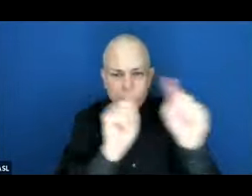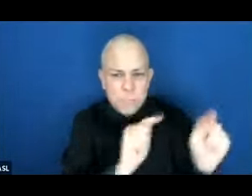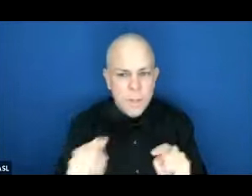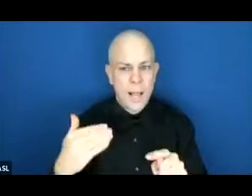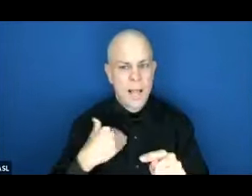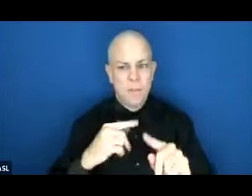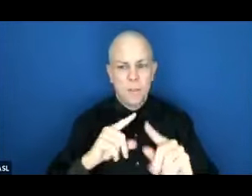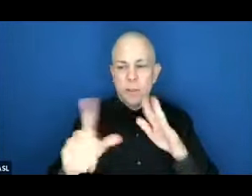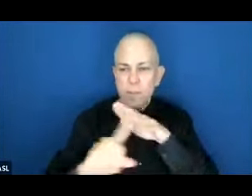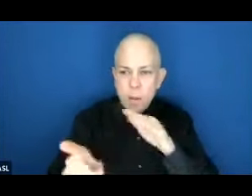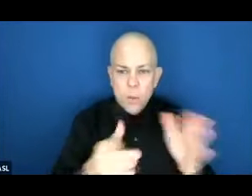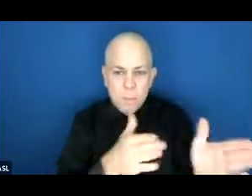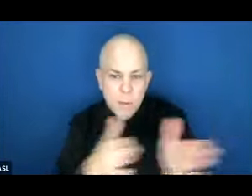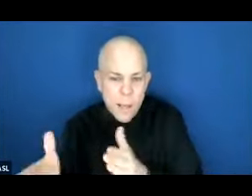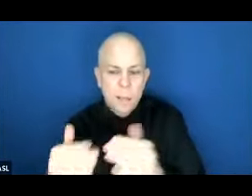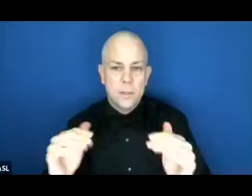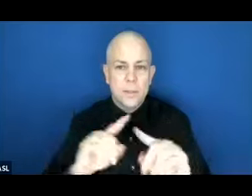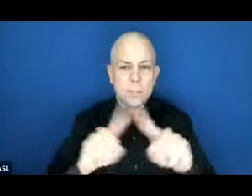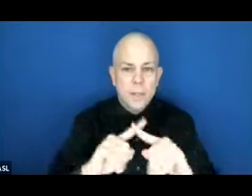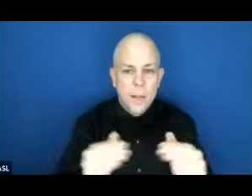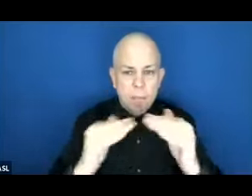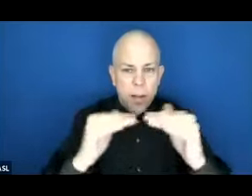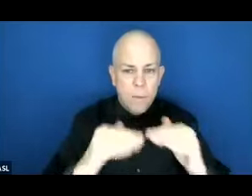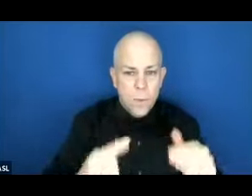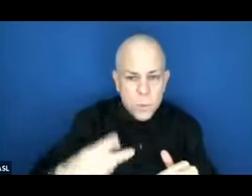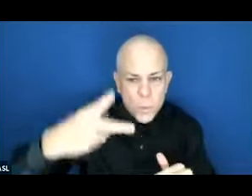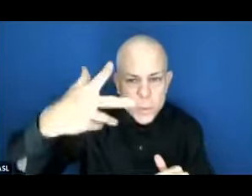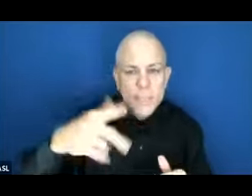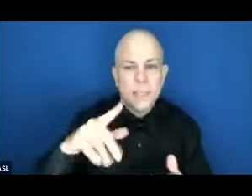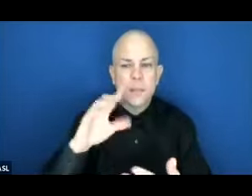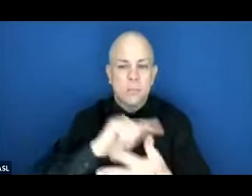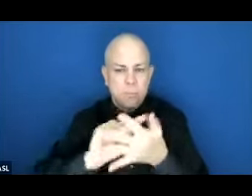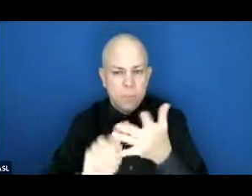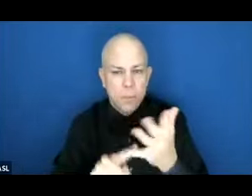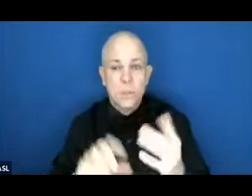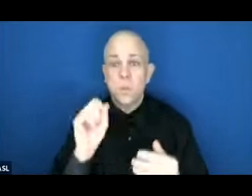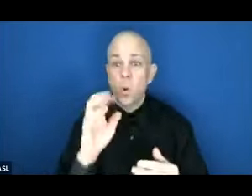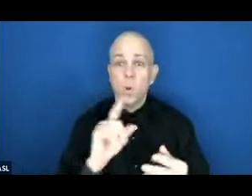their website as well so with that thank you and have a good night